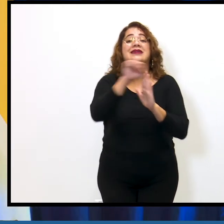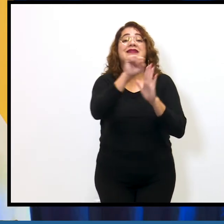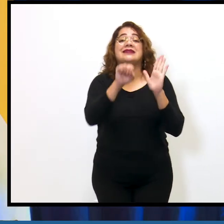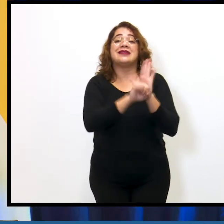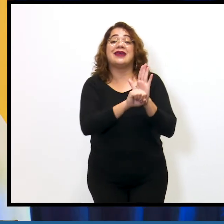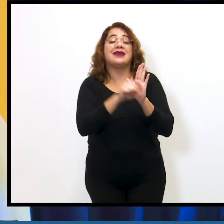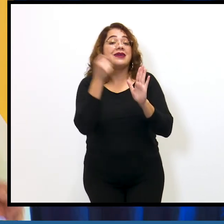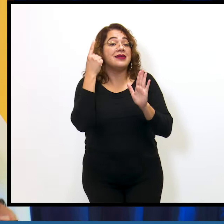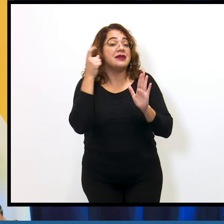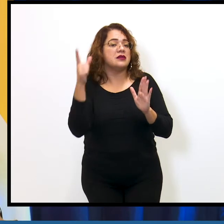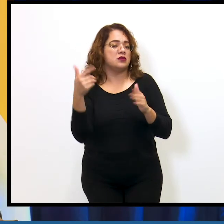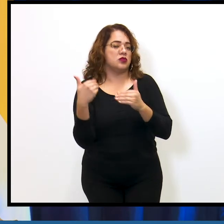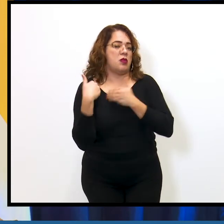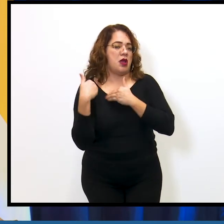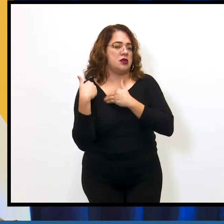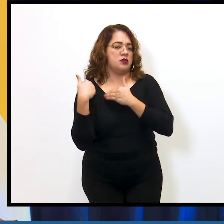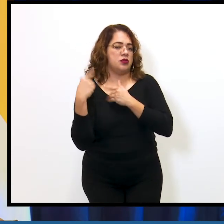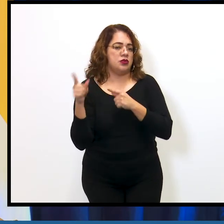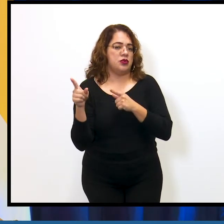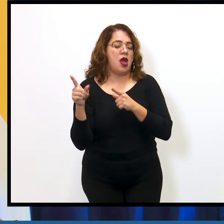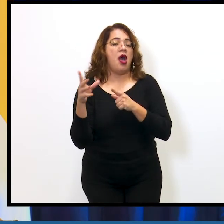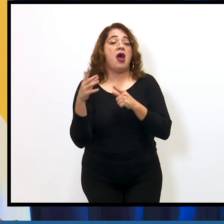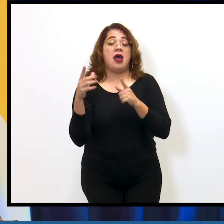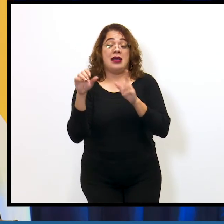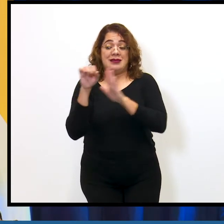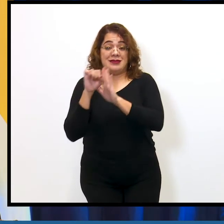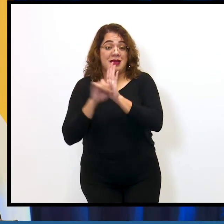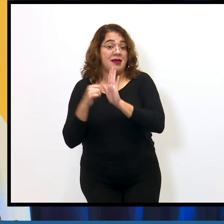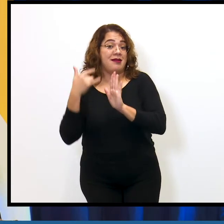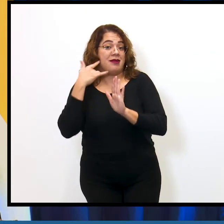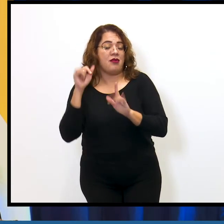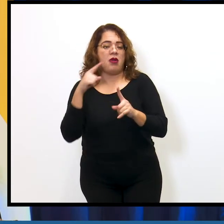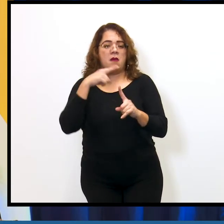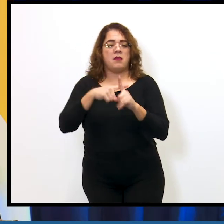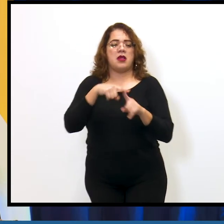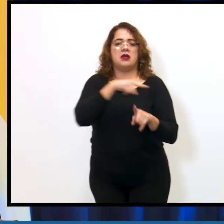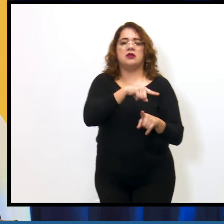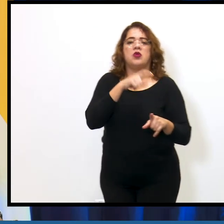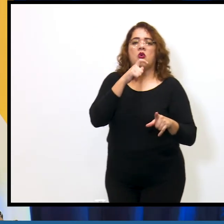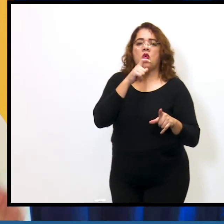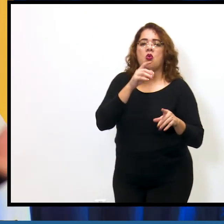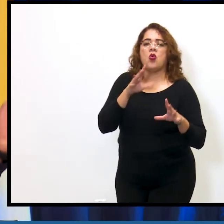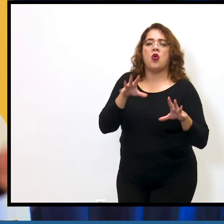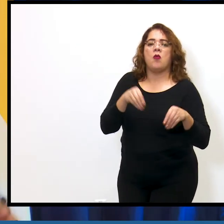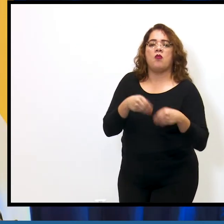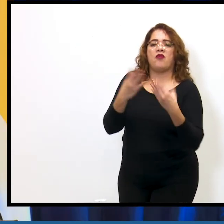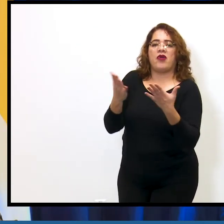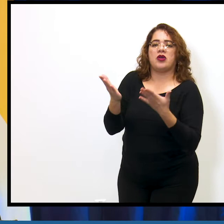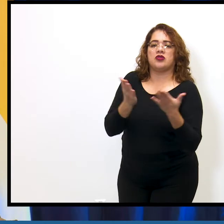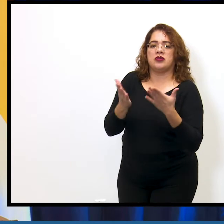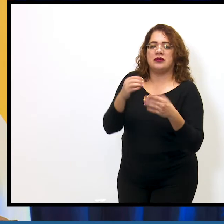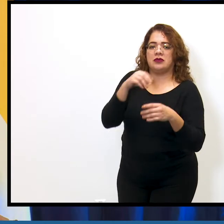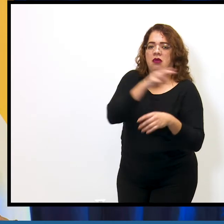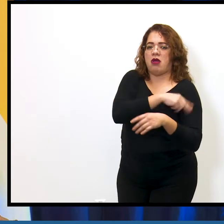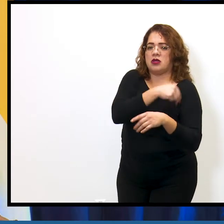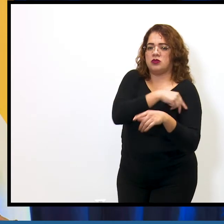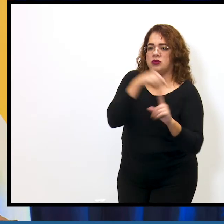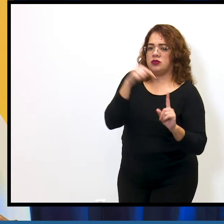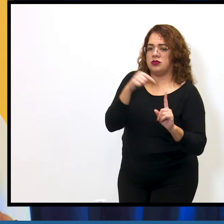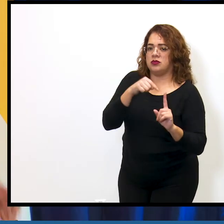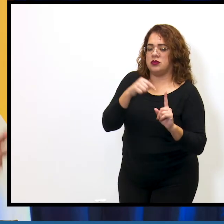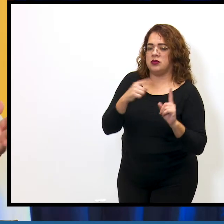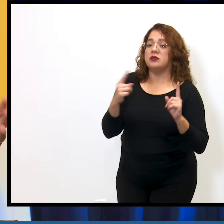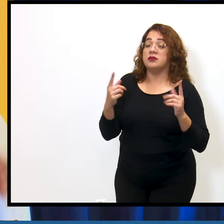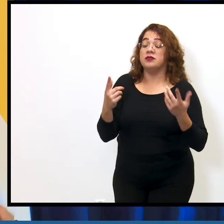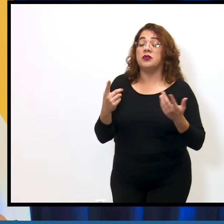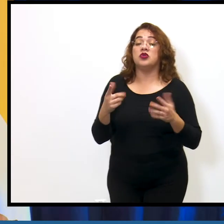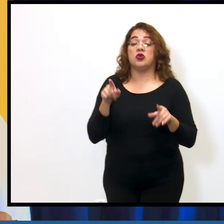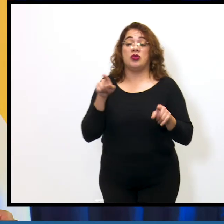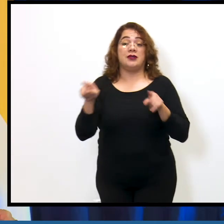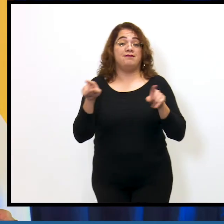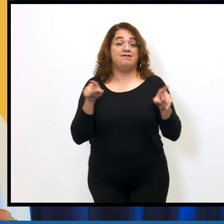and the the provider. What I, what I, what we're engaged in is as recently as today I have put in